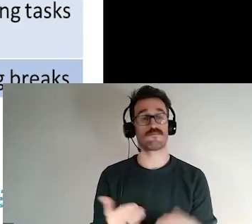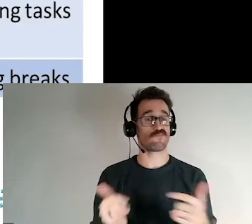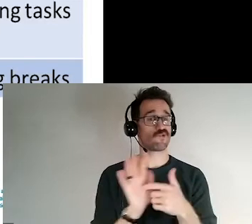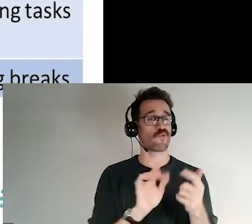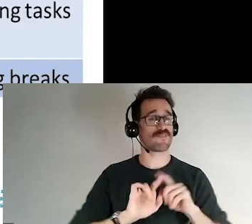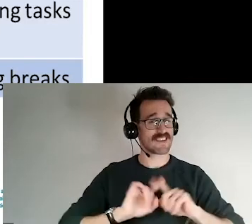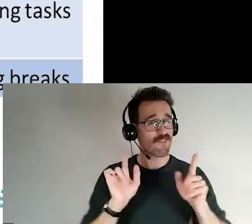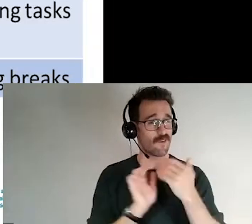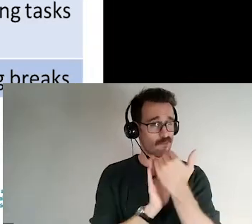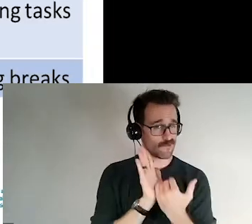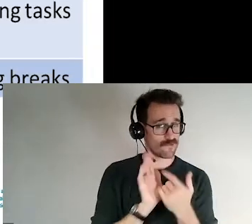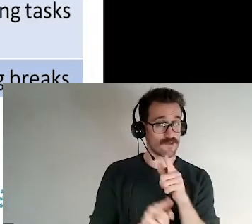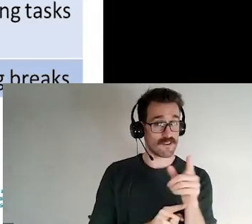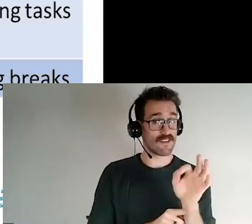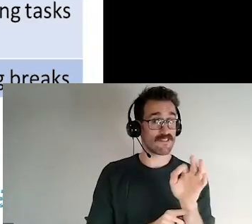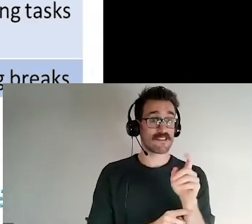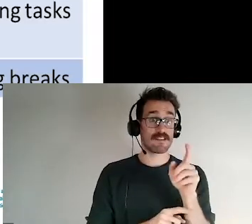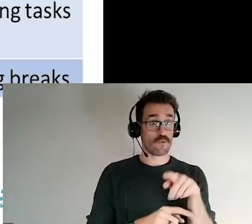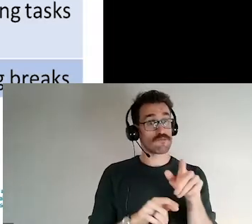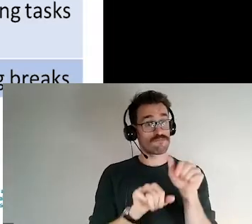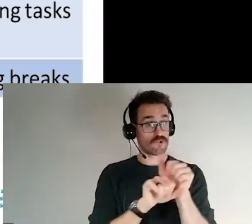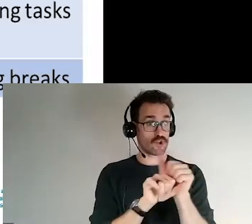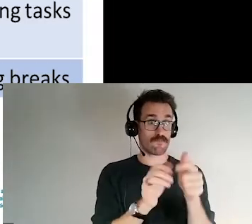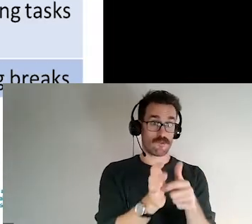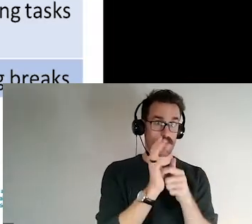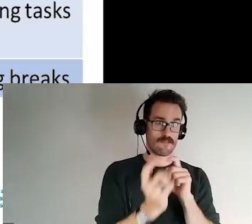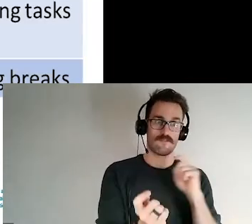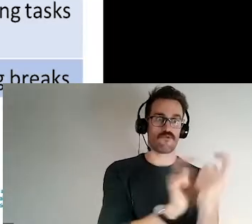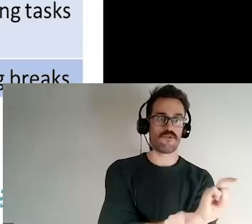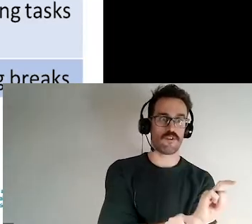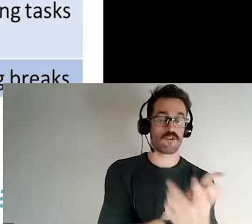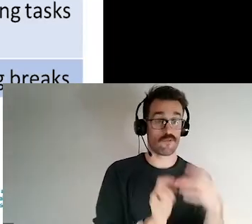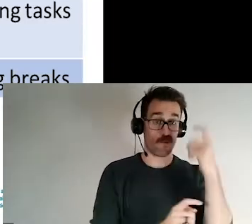responding to changing work demands which is one of our cognitive demands. Now you see again more